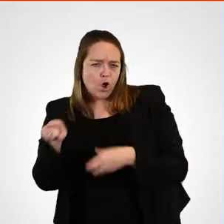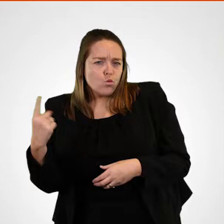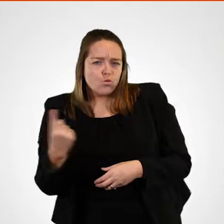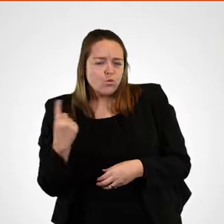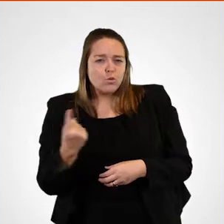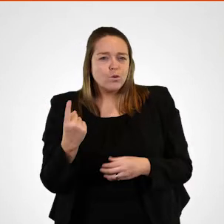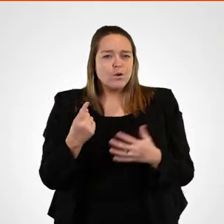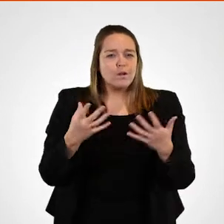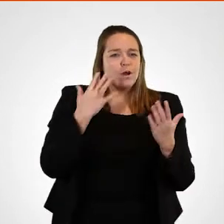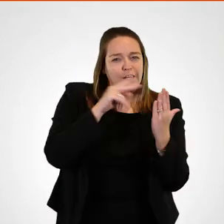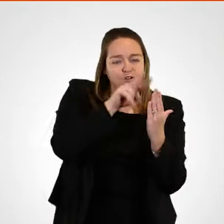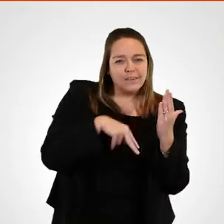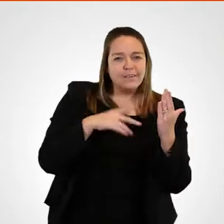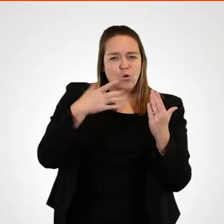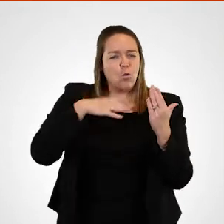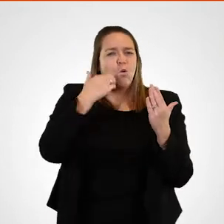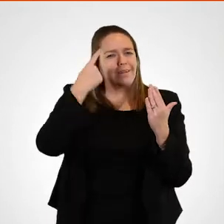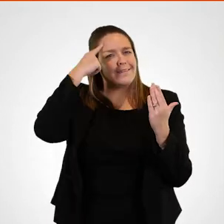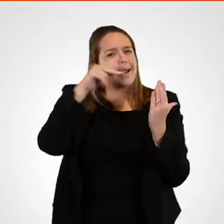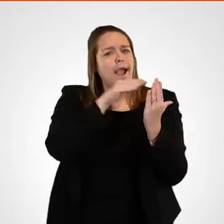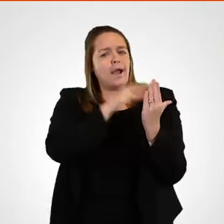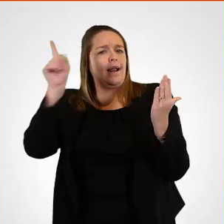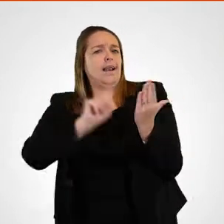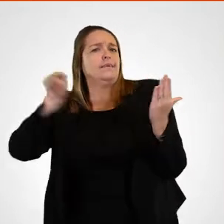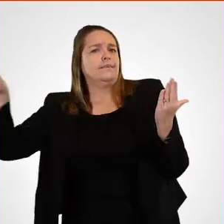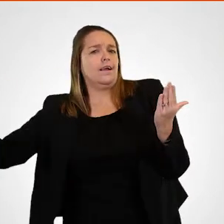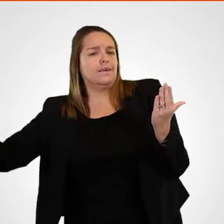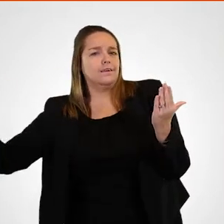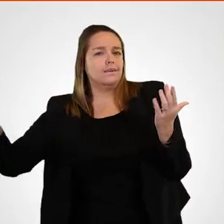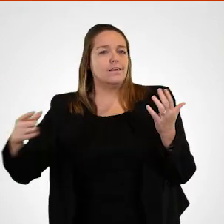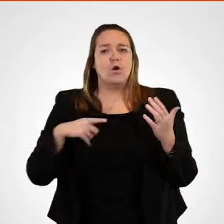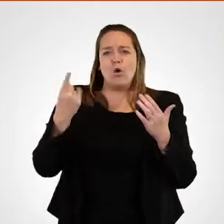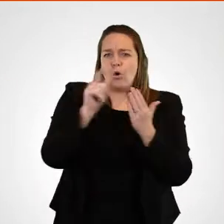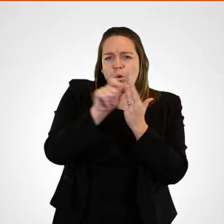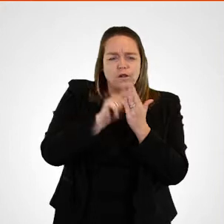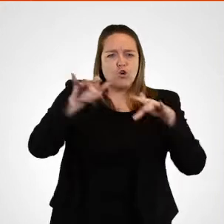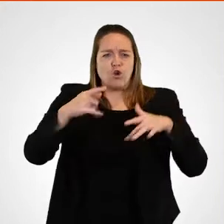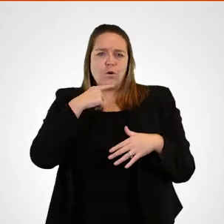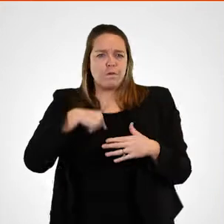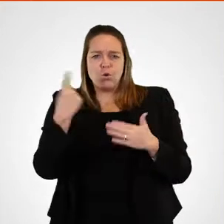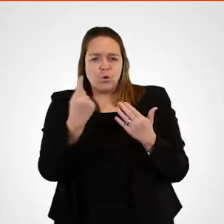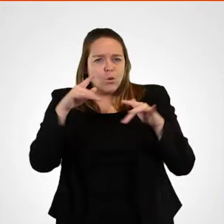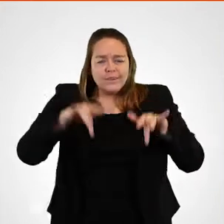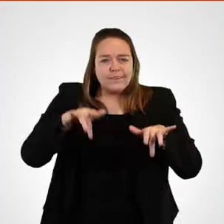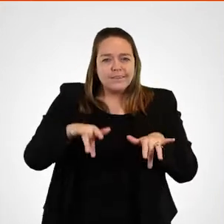"How has the author not allowed me to know this at this point in the story?"